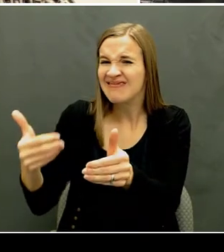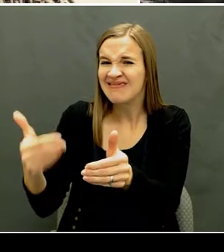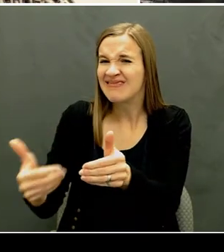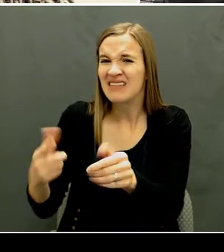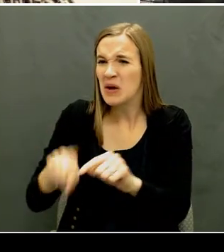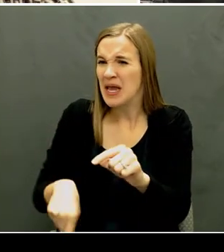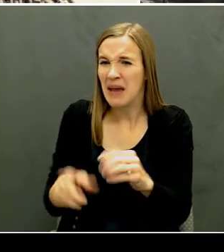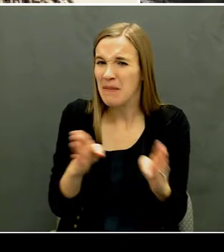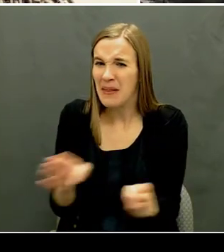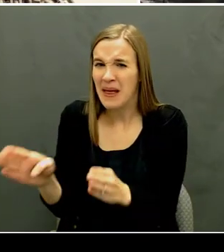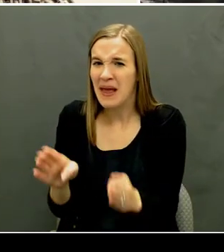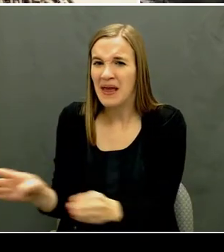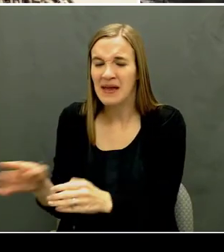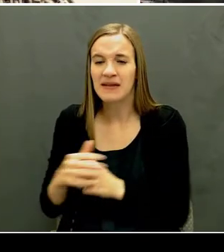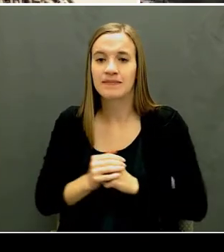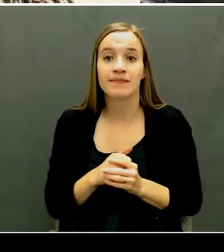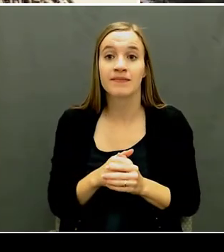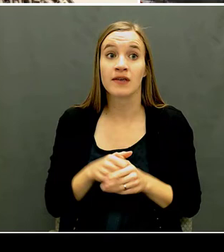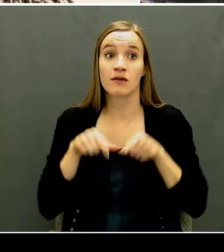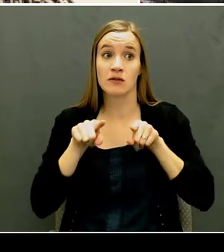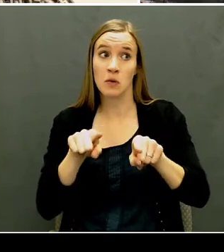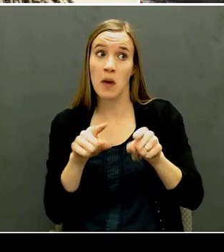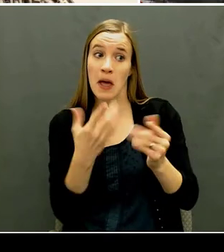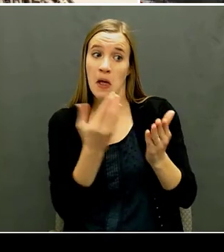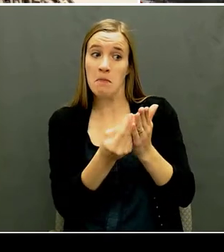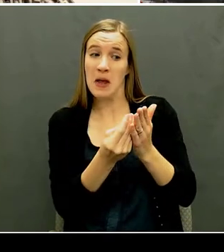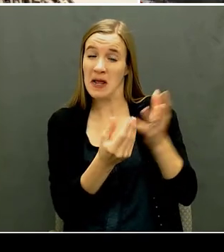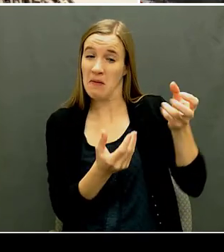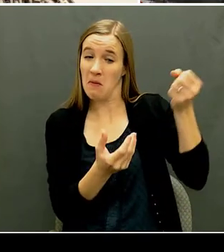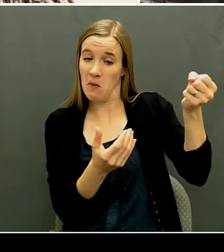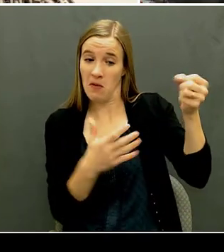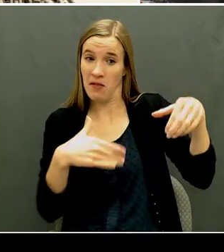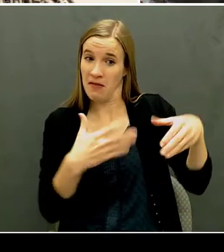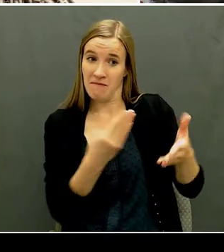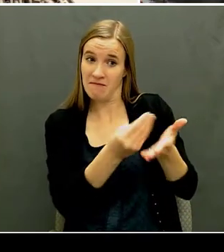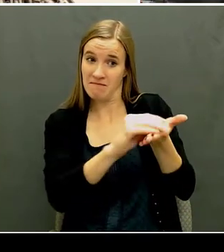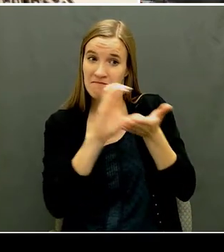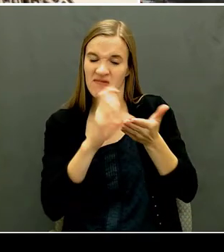for purposes, you know, Denver obviously because of its history and the Bay Area because of its